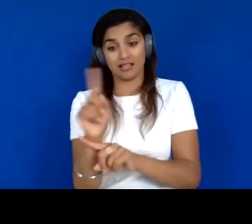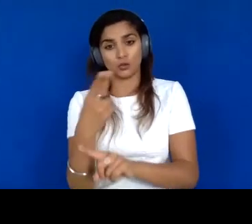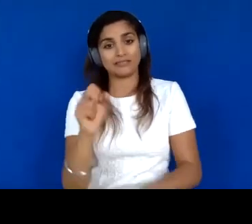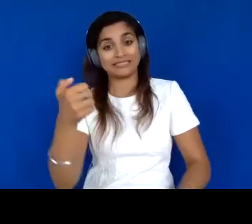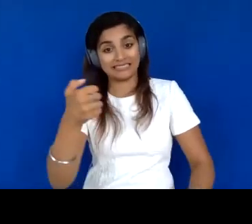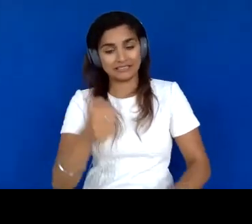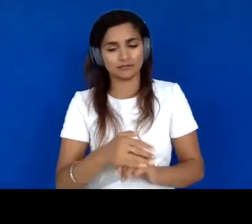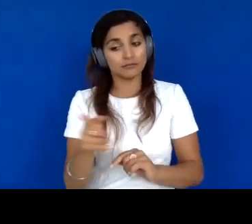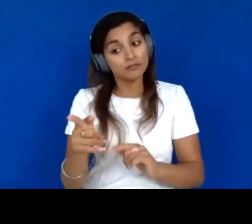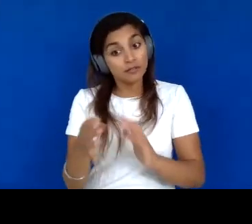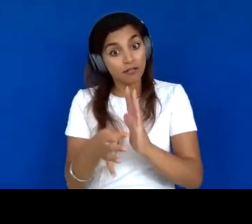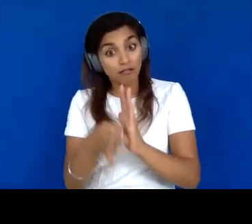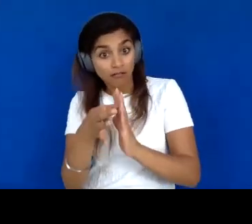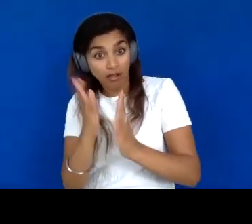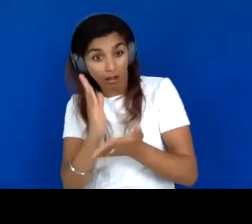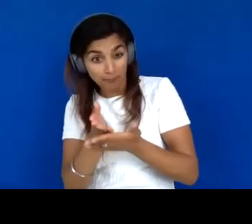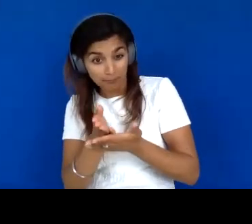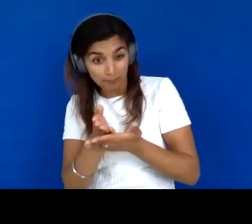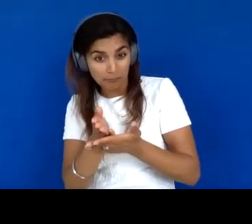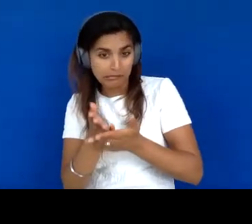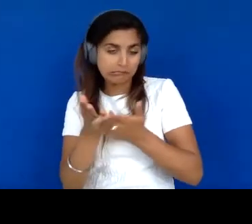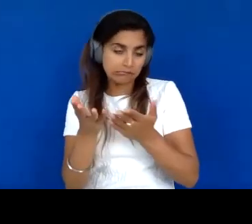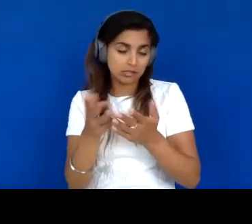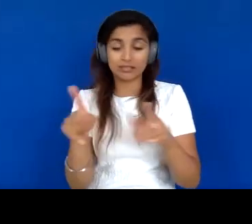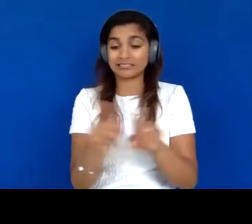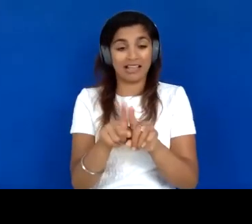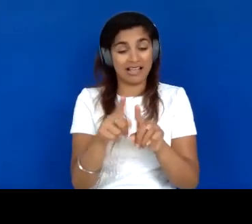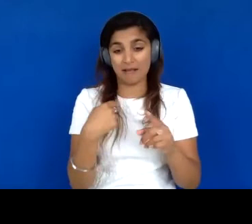towards gender equality the same date that reveals that whilst the percentage